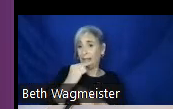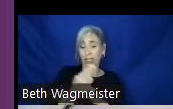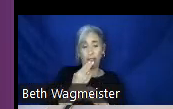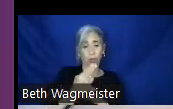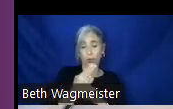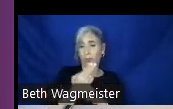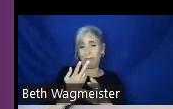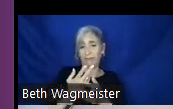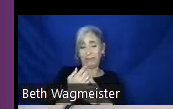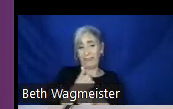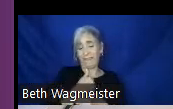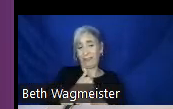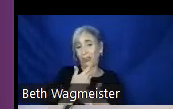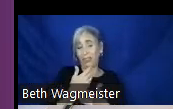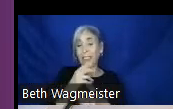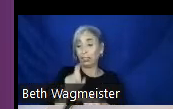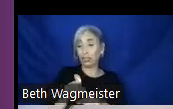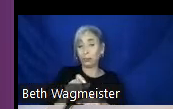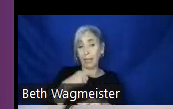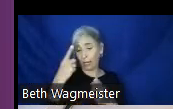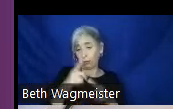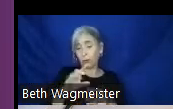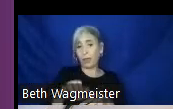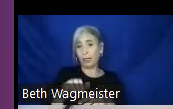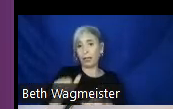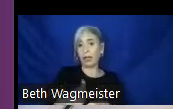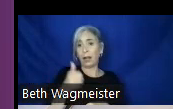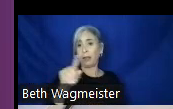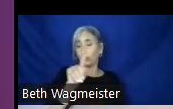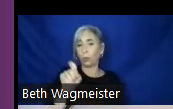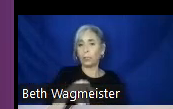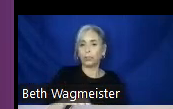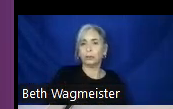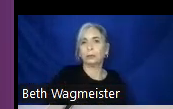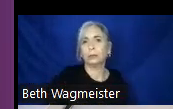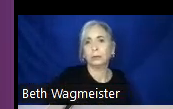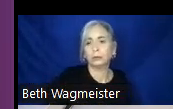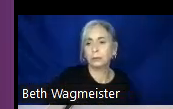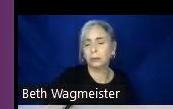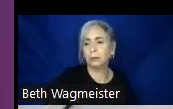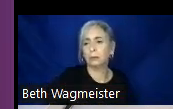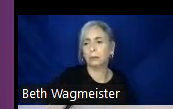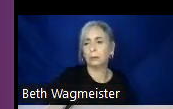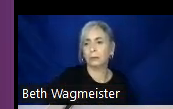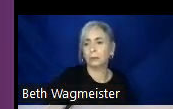Unfortunately. It should be. I agree with that. We have another question. So you are talking about